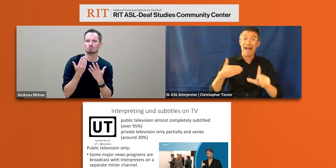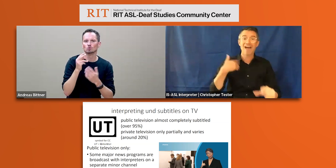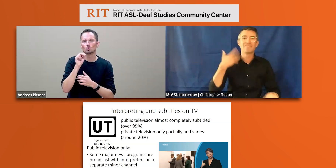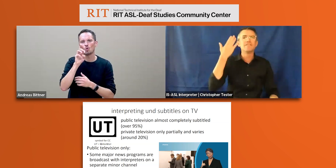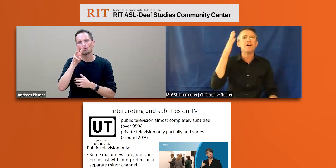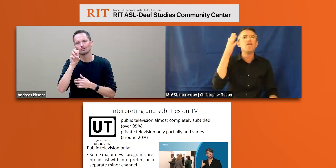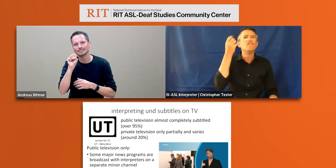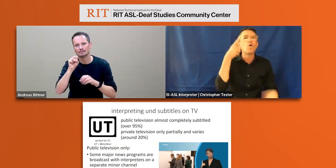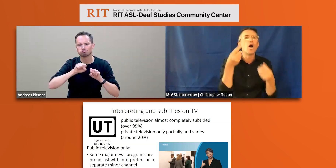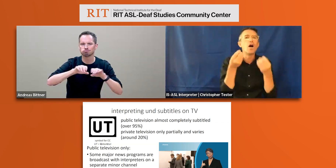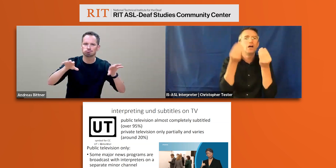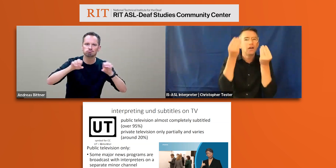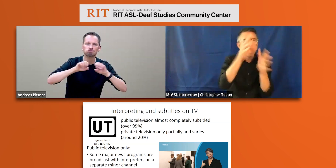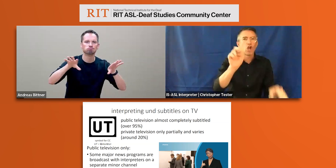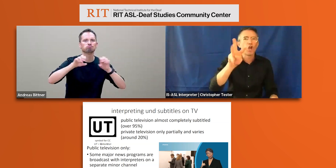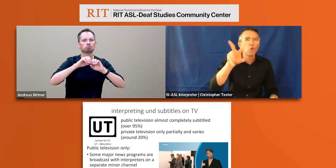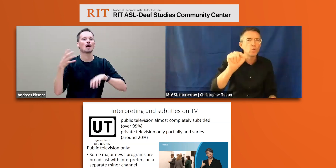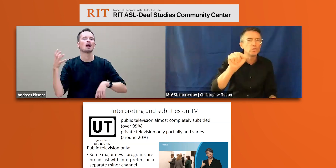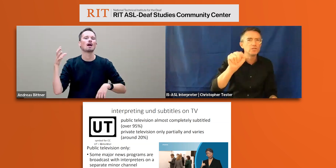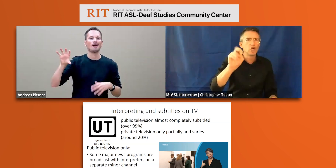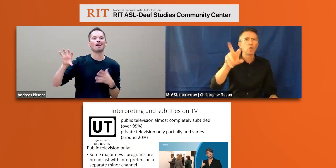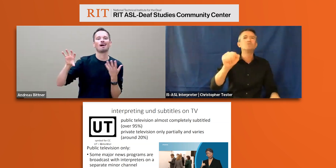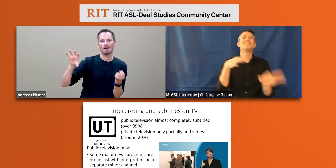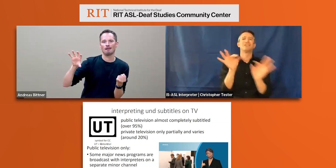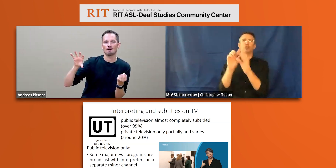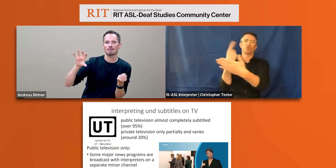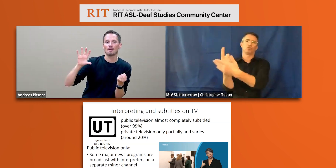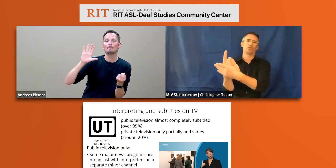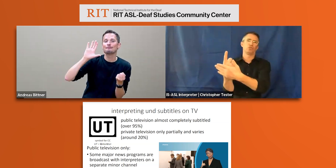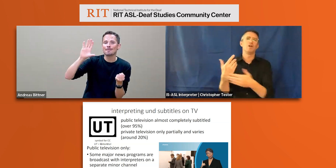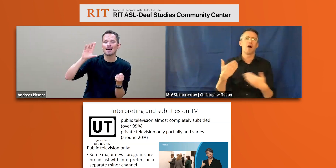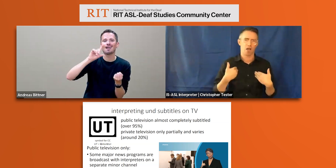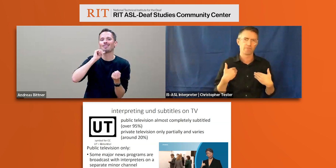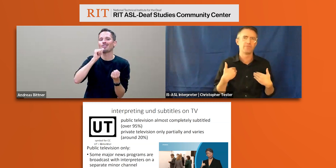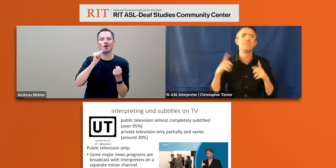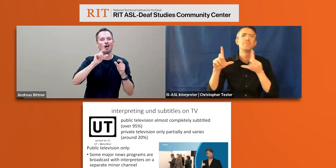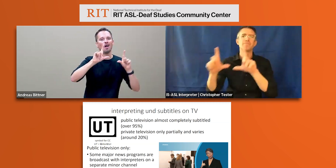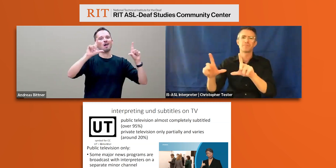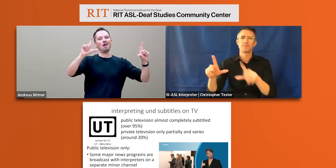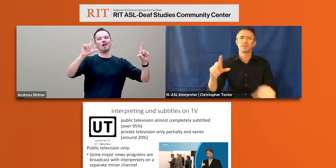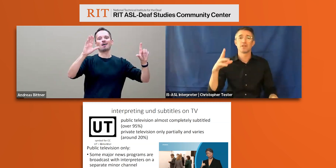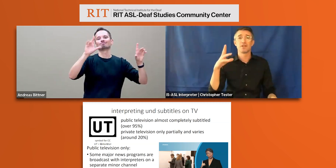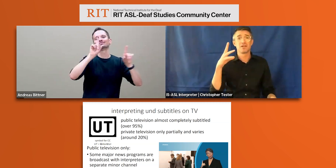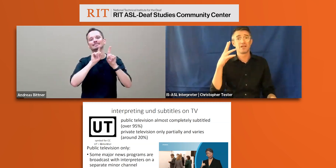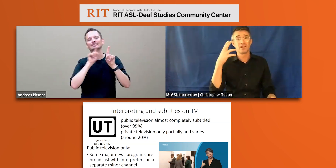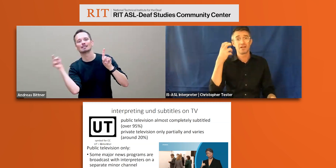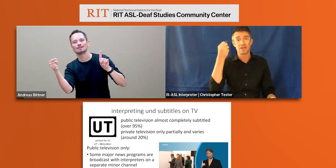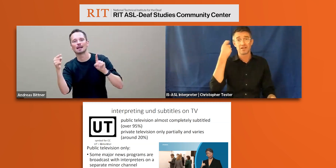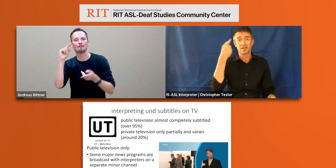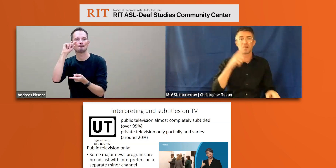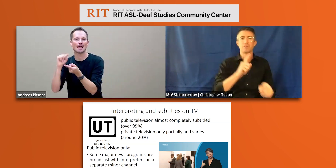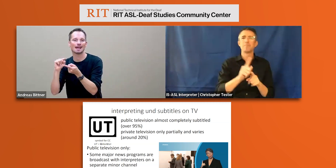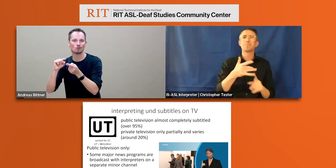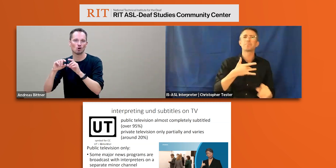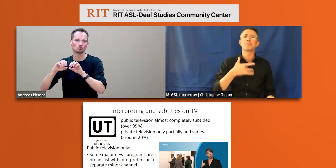of private television shows are captioned. The news have interpreters on screen.